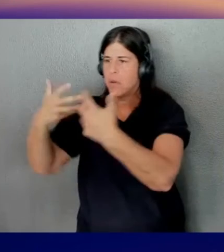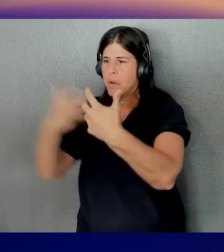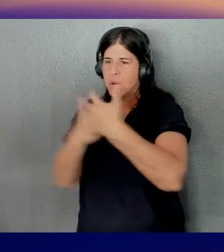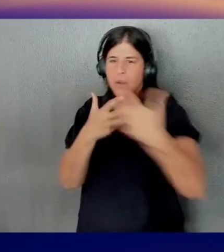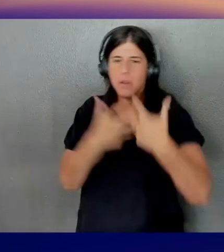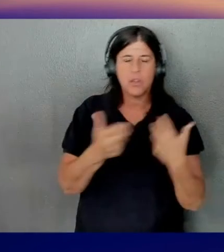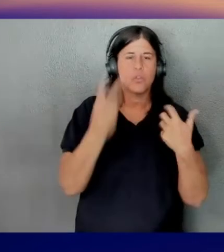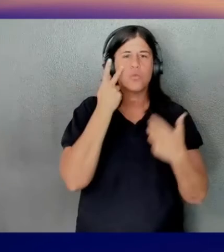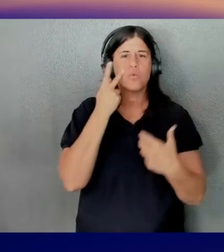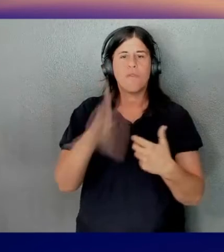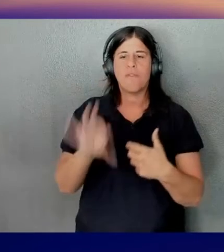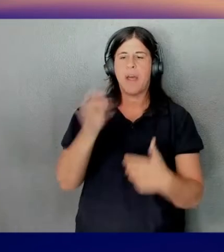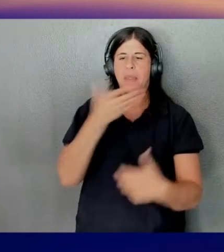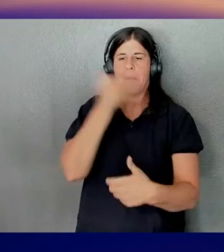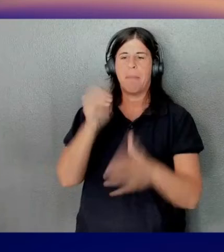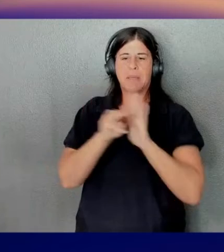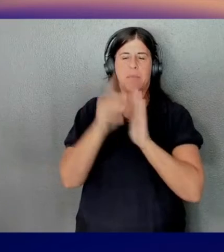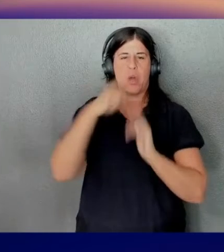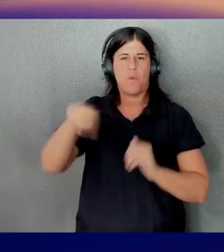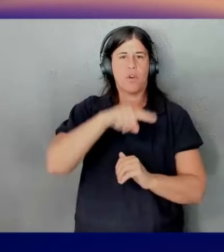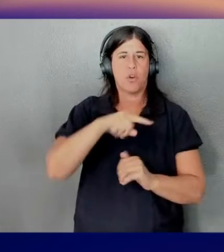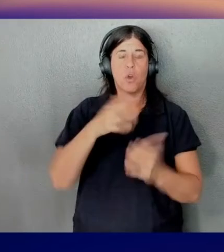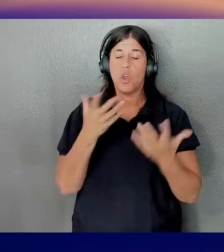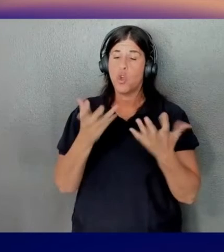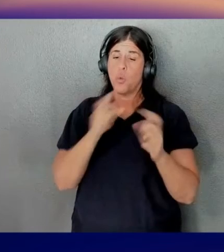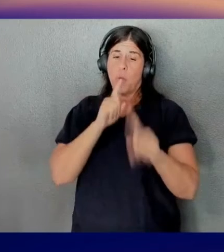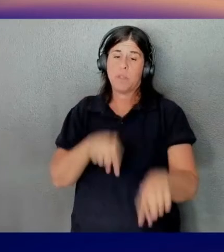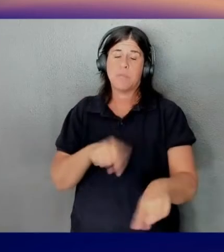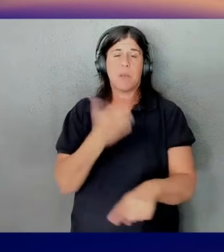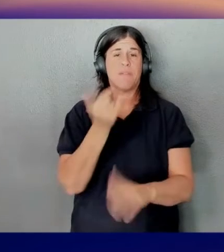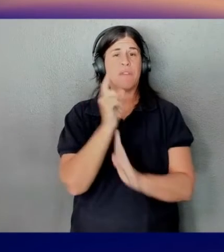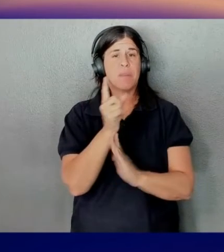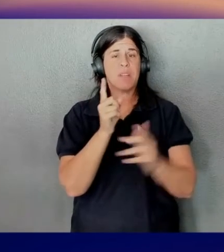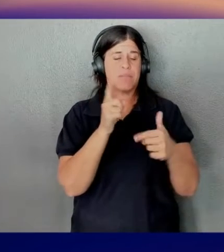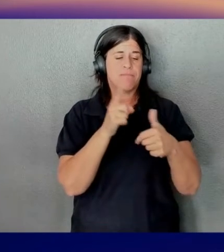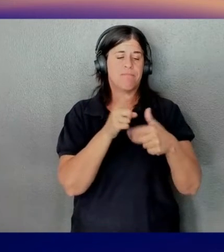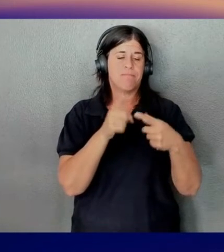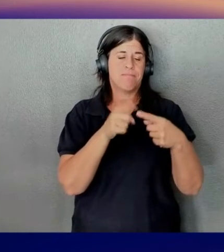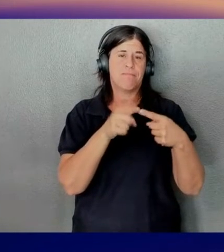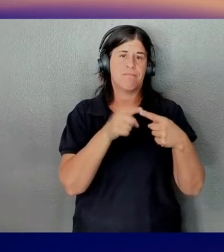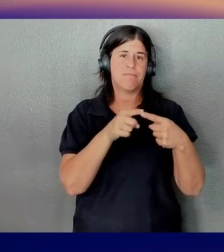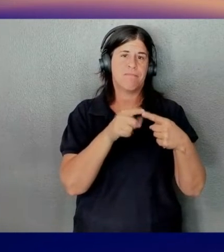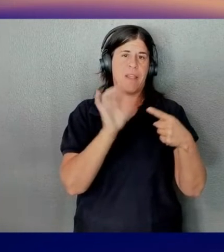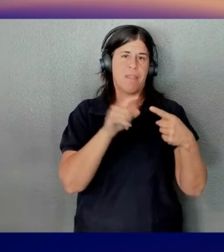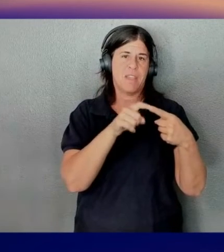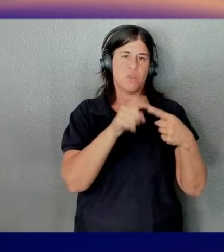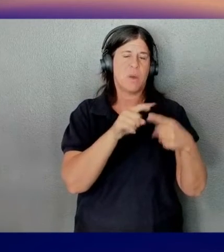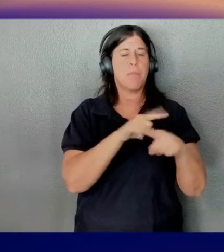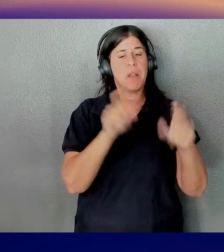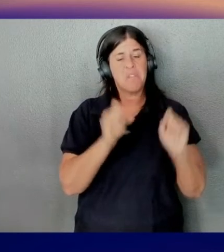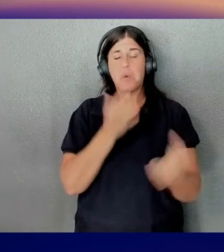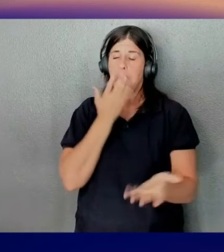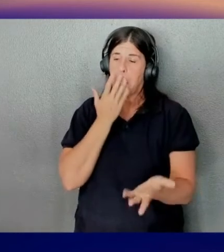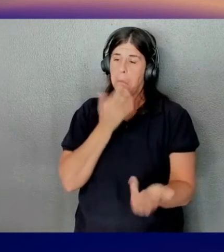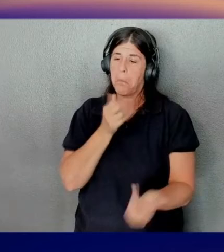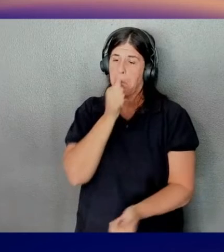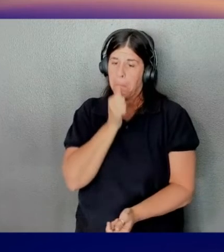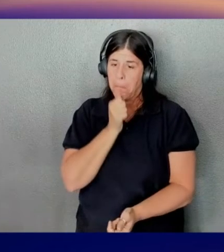If you want a response immediately, in 15 minutes, you select quick build. If you can wait, then you can select the standard build,